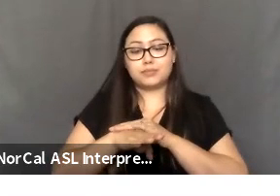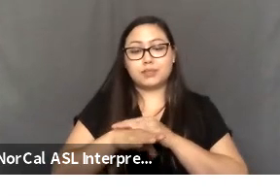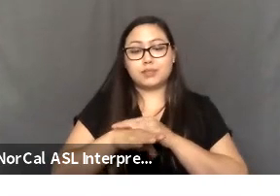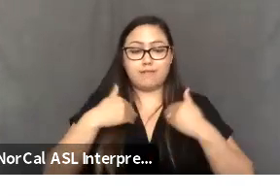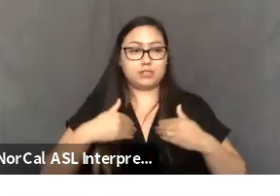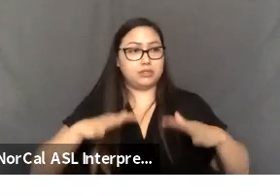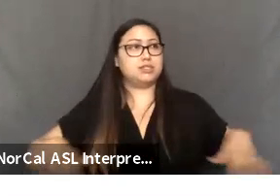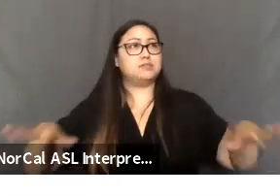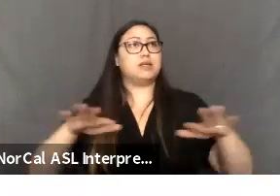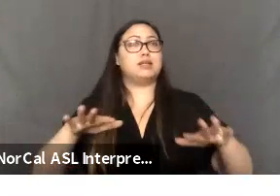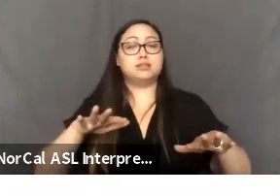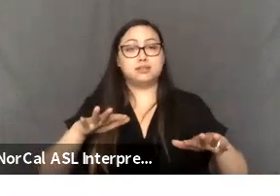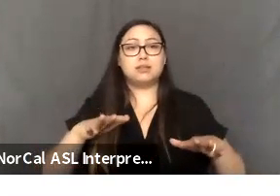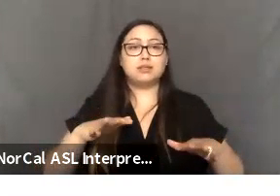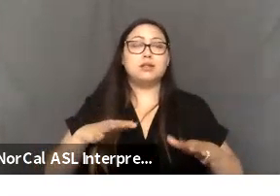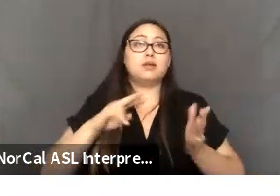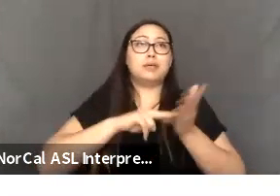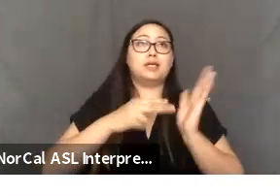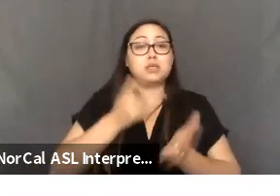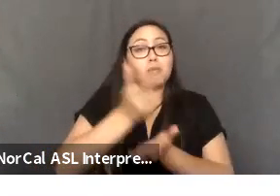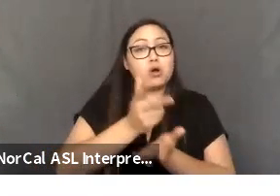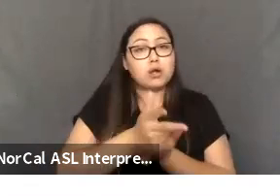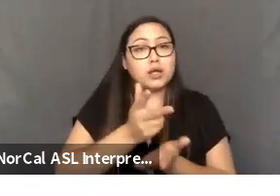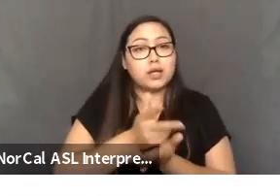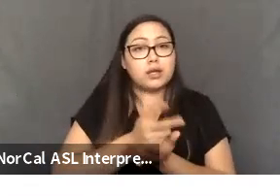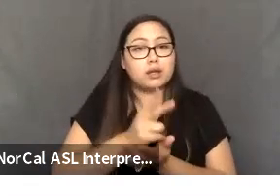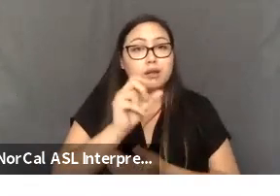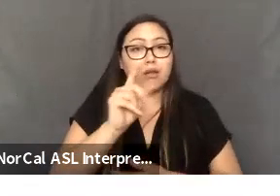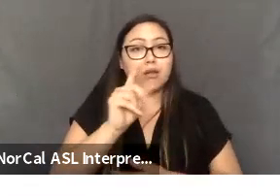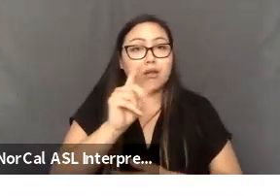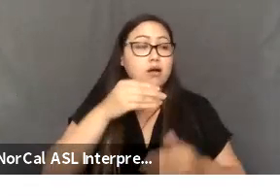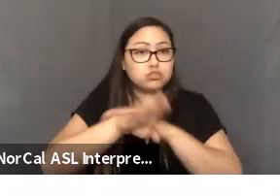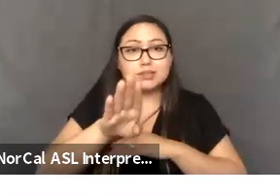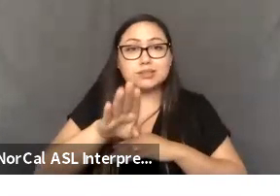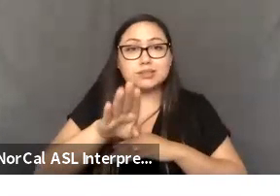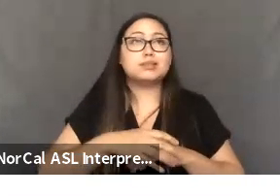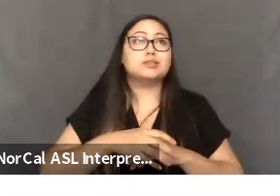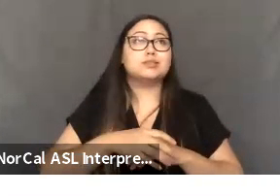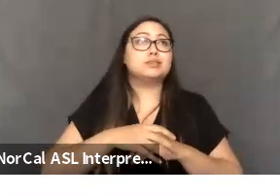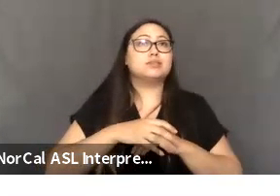included things like parking lots, entrances, doors, heights of tables, and not just exam